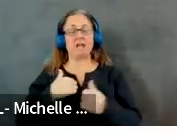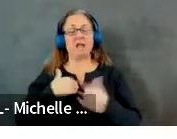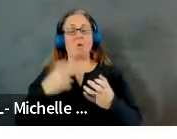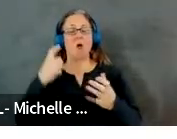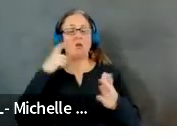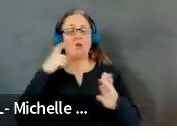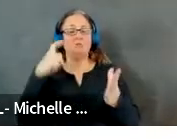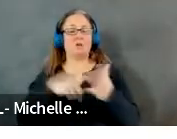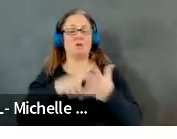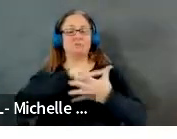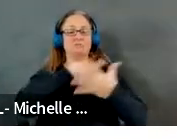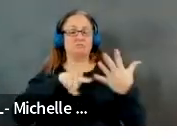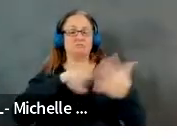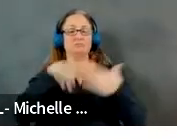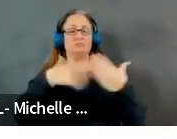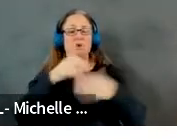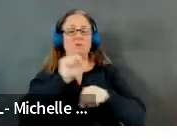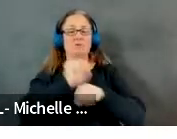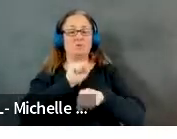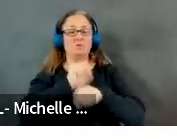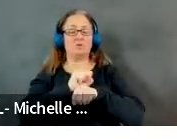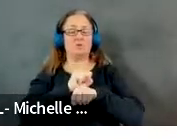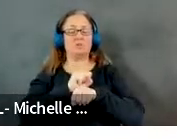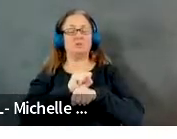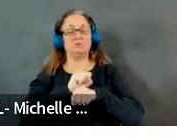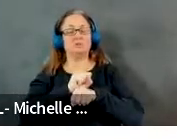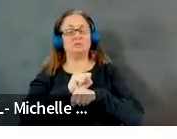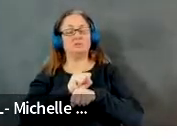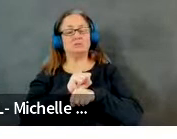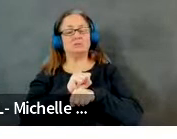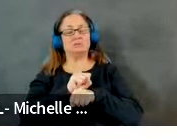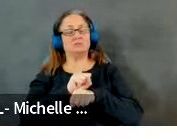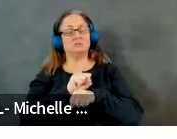all of the work and collaboration that has gone into this, including the insights,